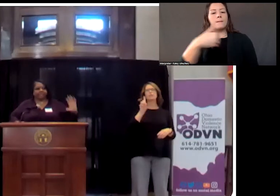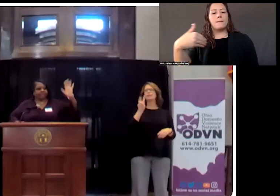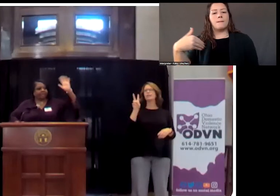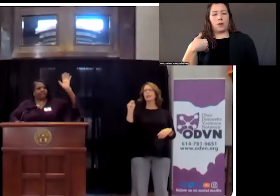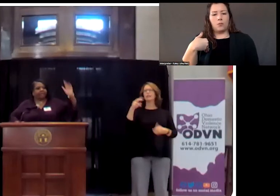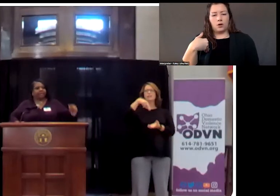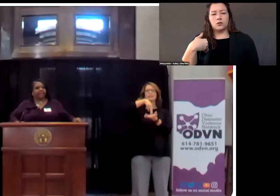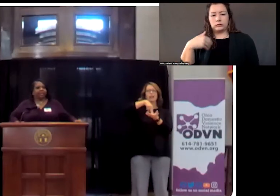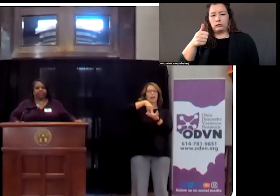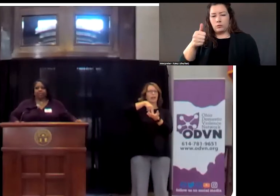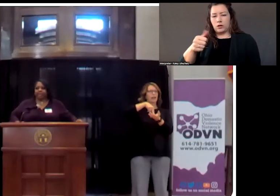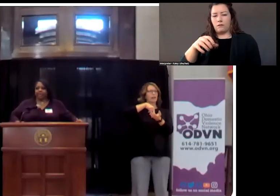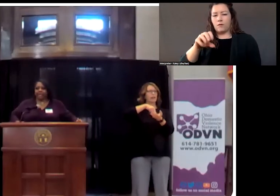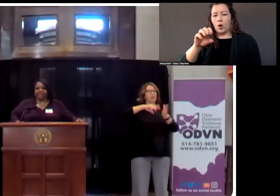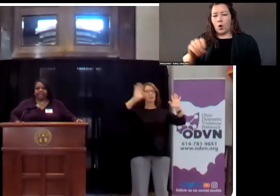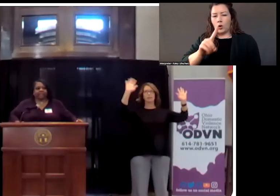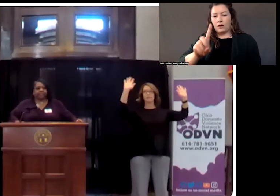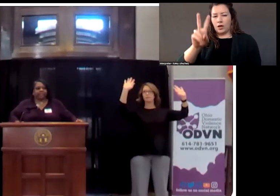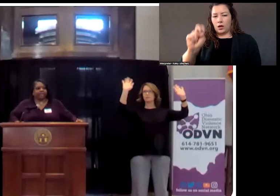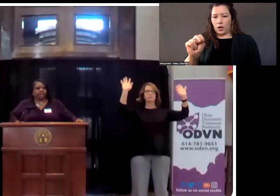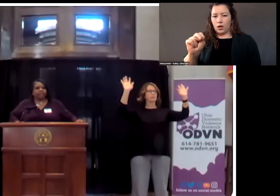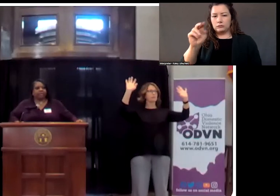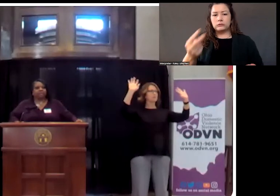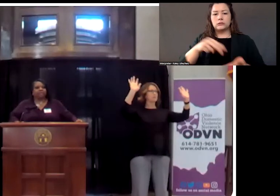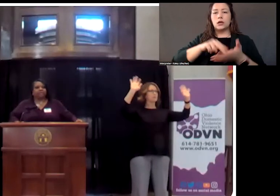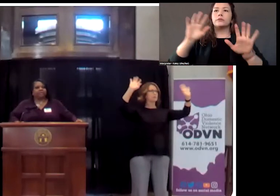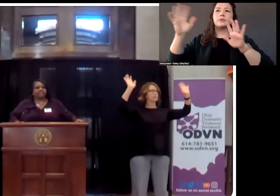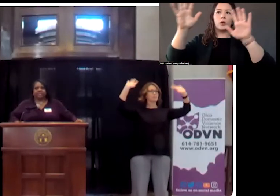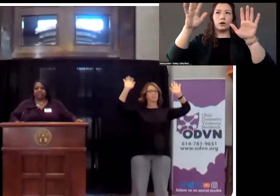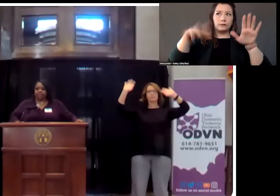and kind of wave your hand so that we can all see you?